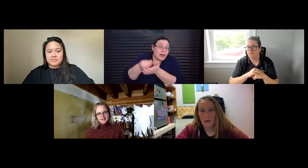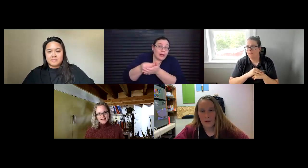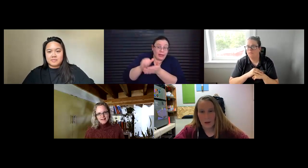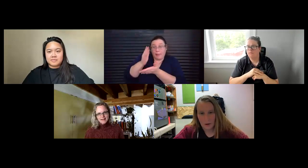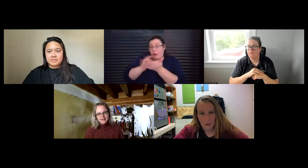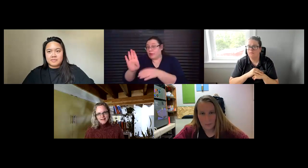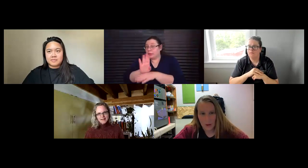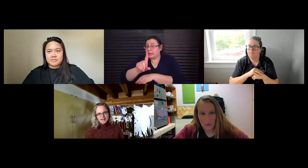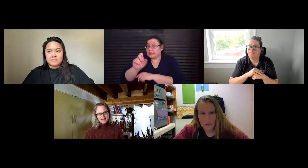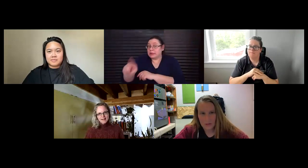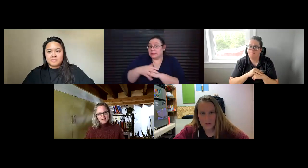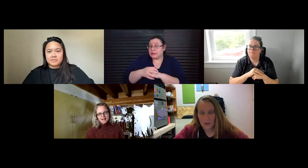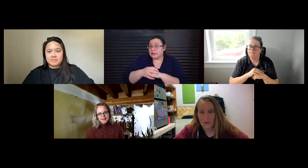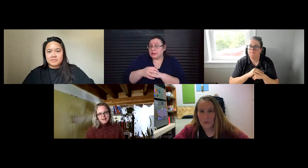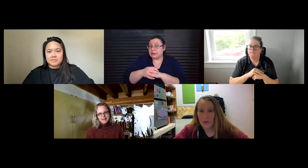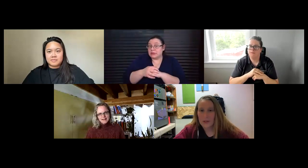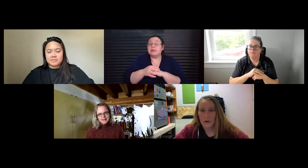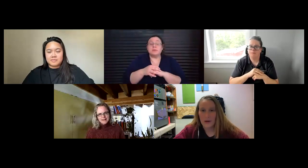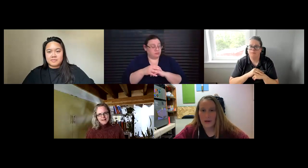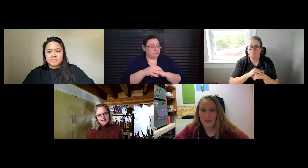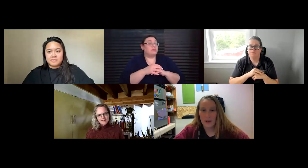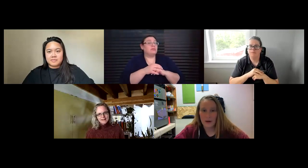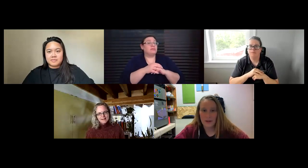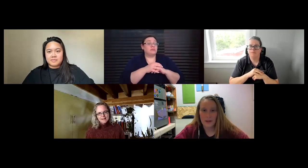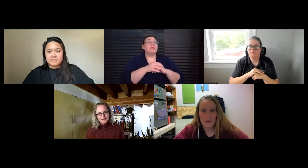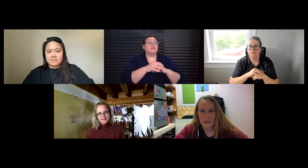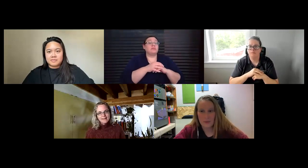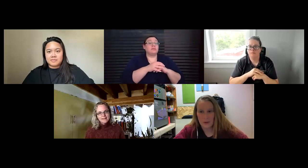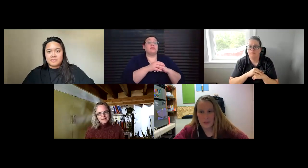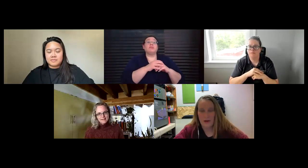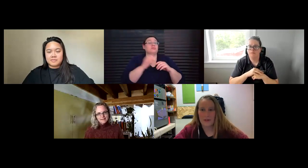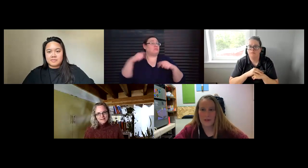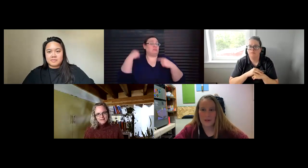Up until a few weeks ago I have not. I always did my own taxes.